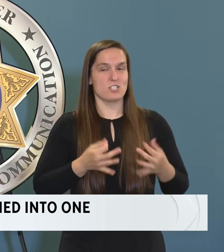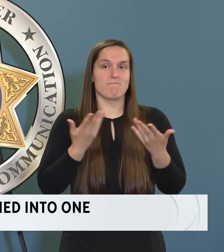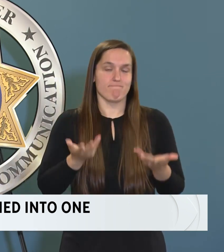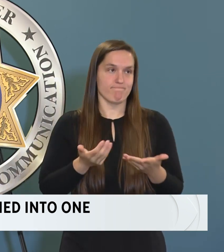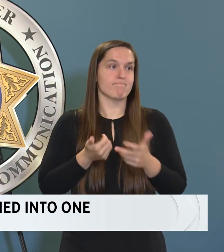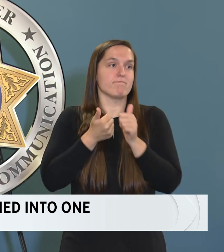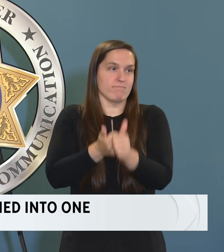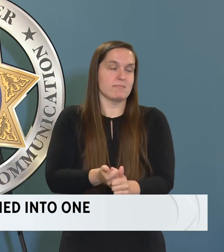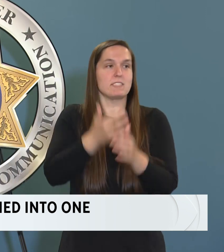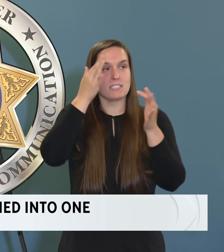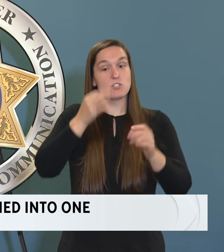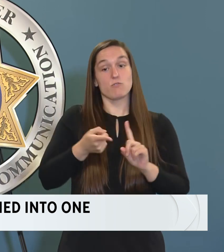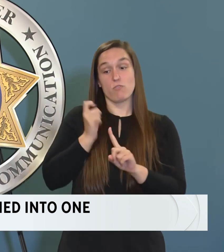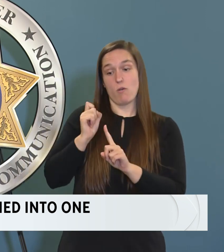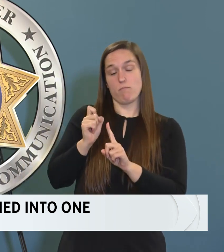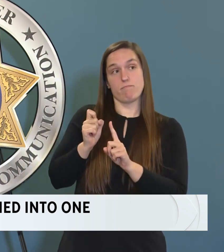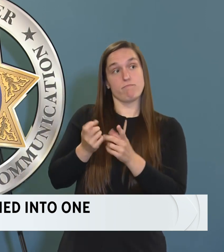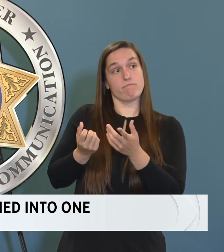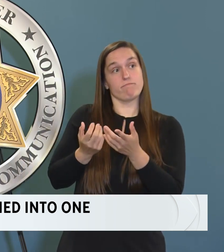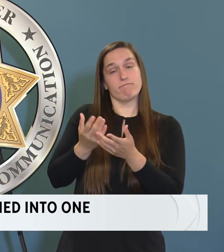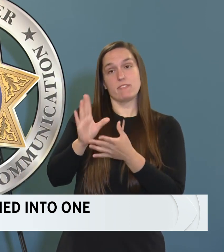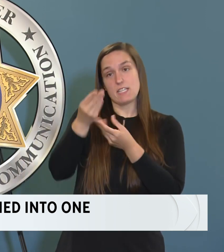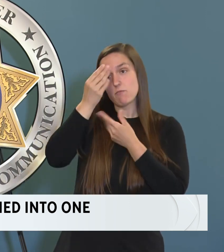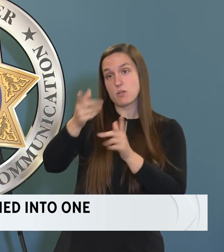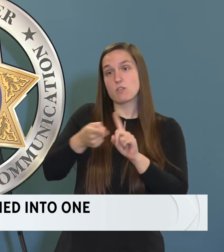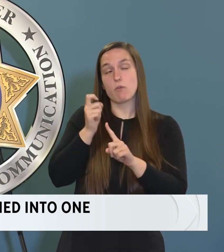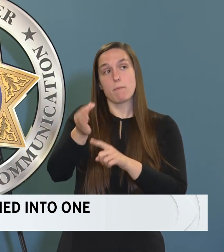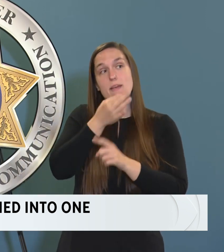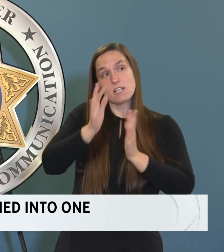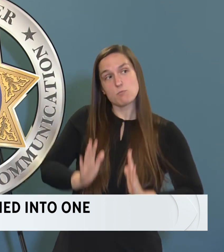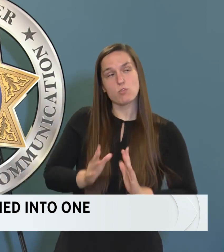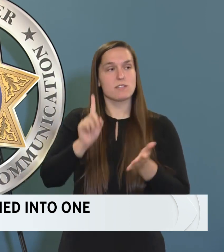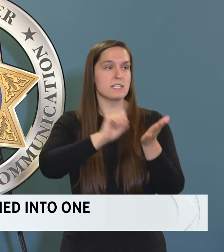REQUIRE US TO ONLY FILE CHARGES WHEN THERE IS EVIDENCE OF A CRIME. AND WHEN THAT EVIDENCE CAN BE PROVEN BEYOND A REASONABLE DOUBT IN A COURT OF